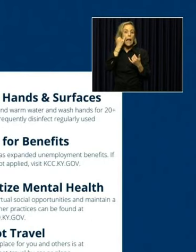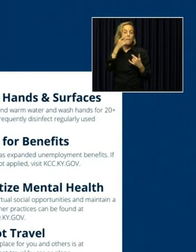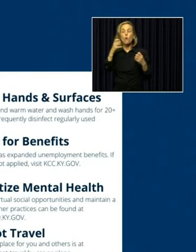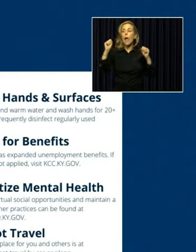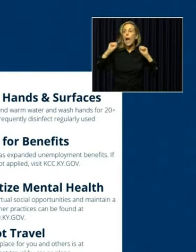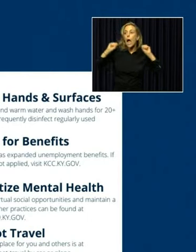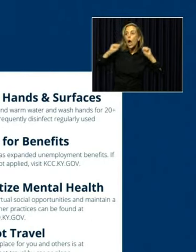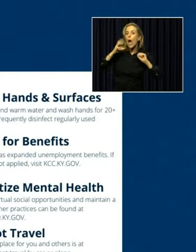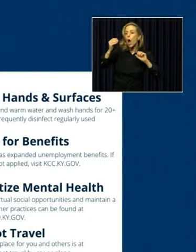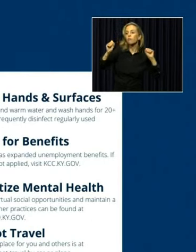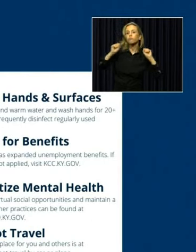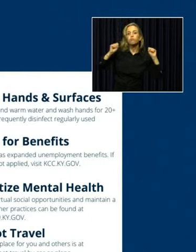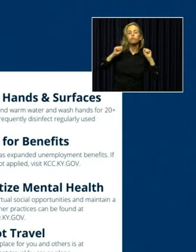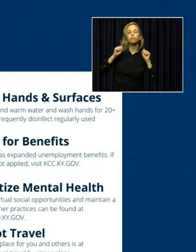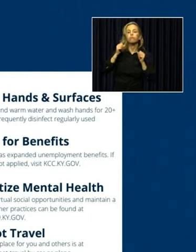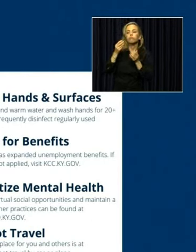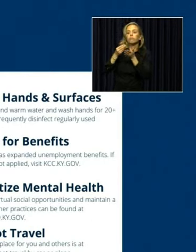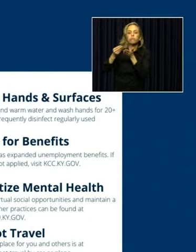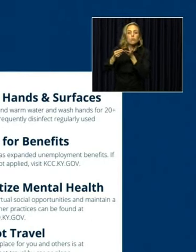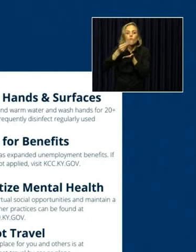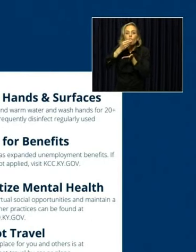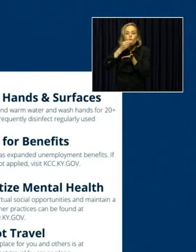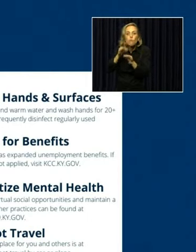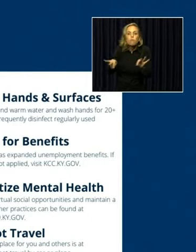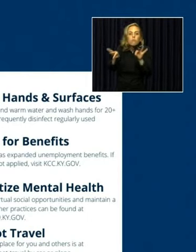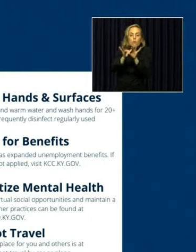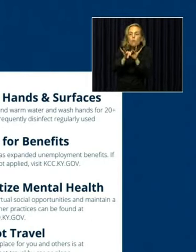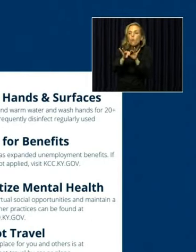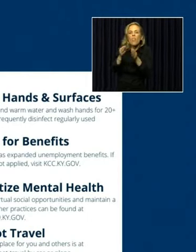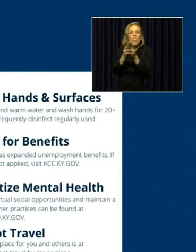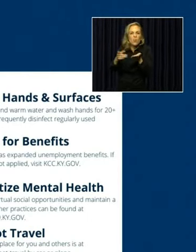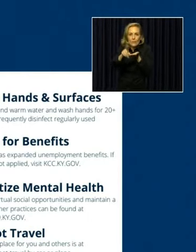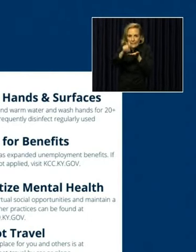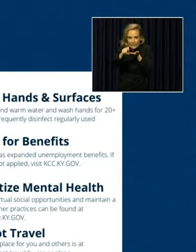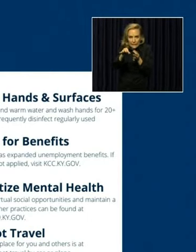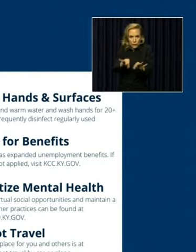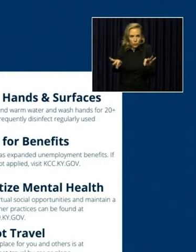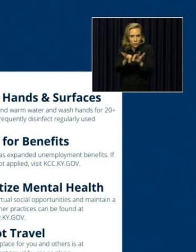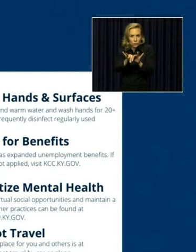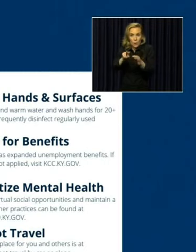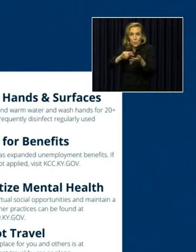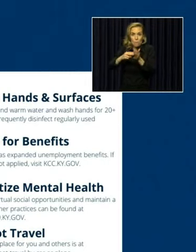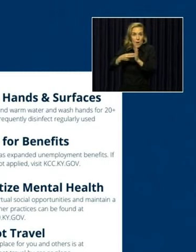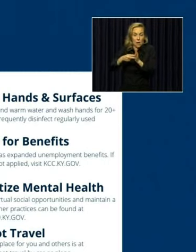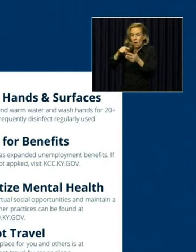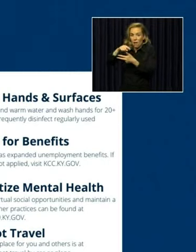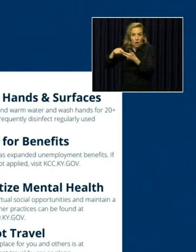CAN TO RESTRICT, CLOSE OR CHANGE